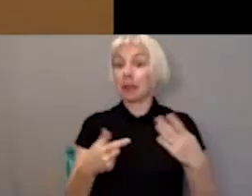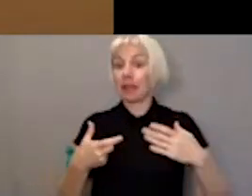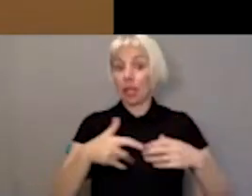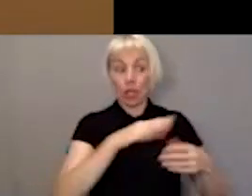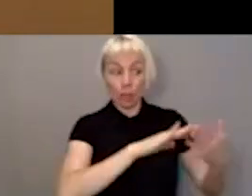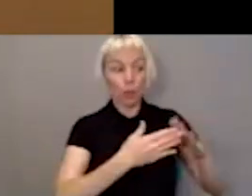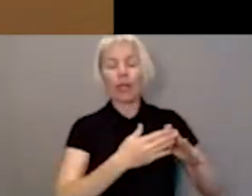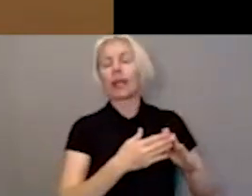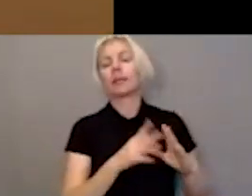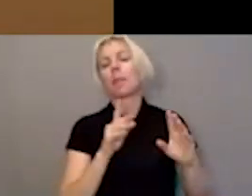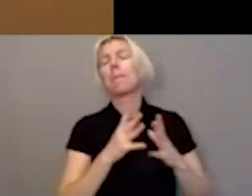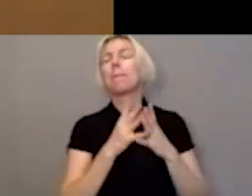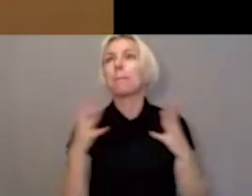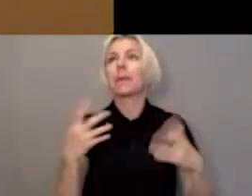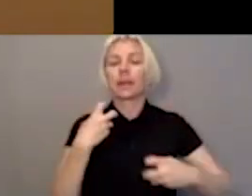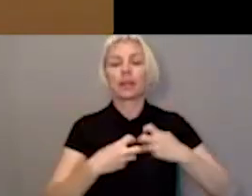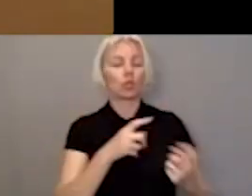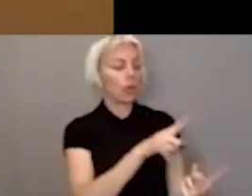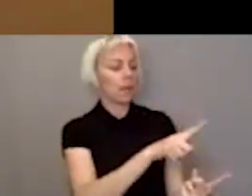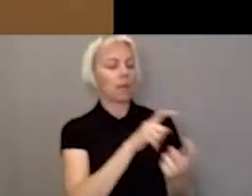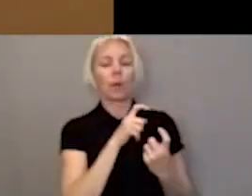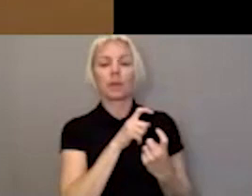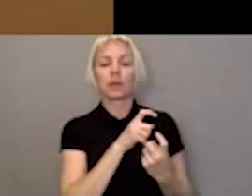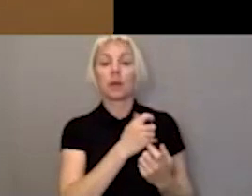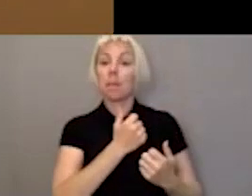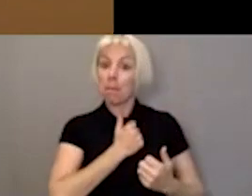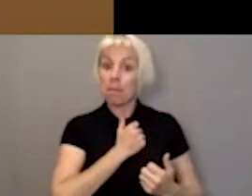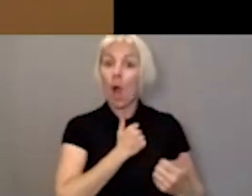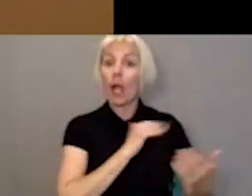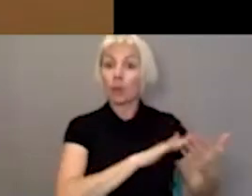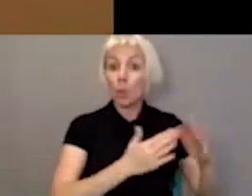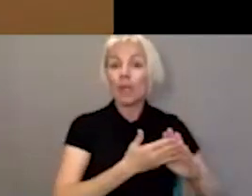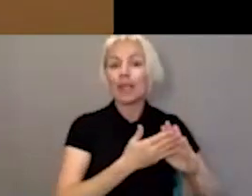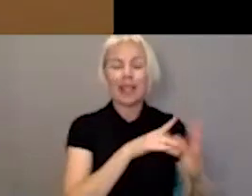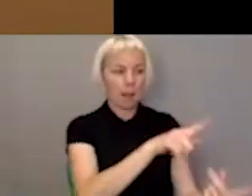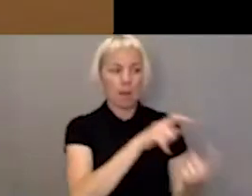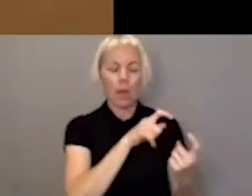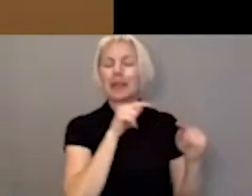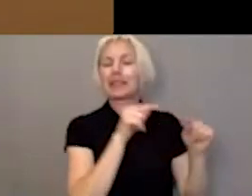for my community, an issue where people have been excluded from mainstream employment,